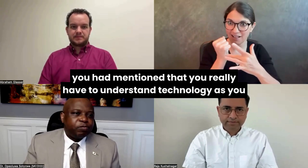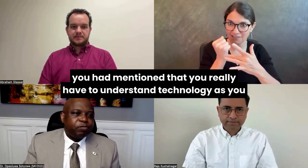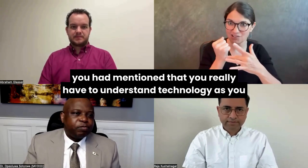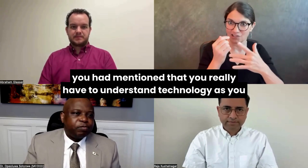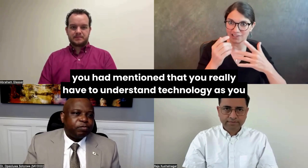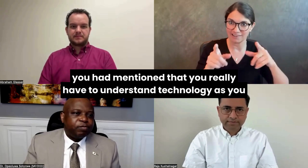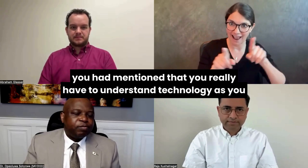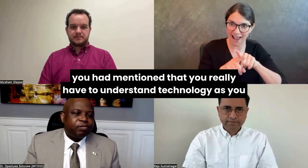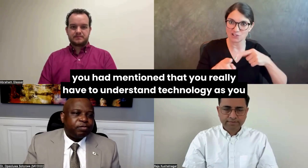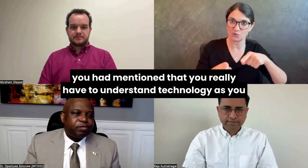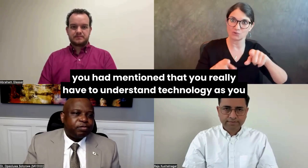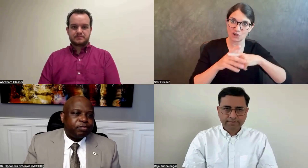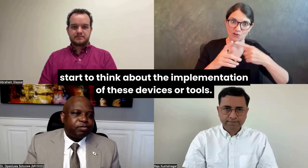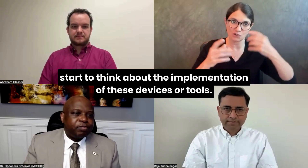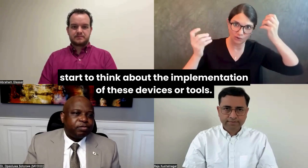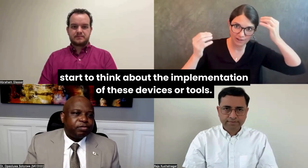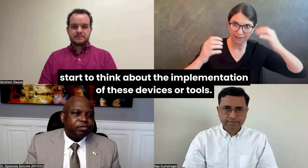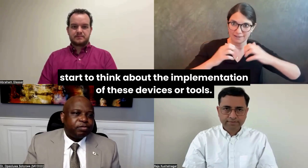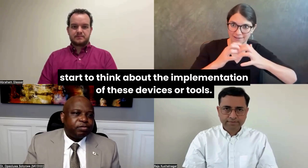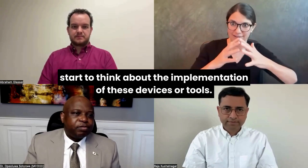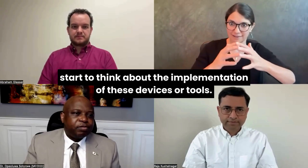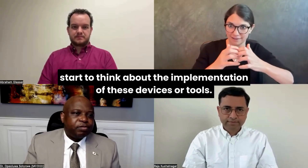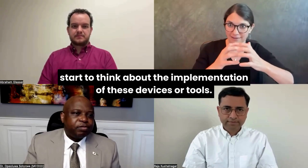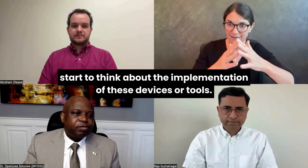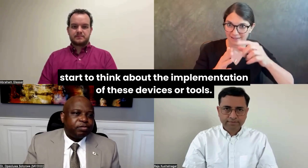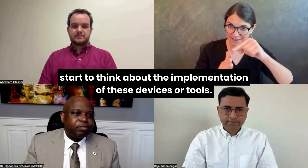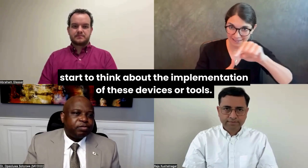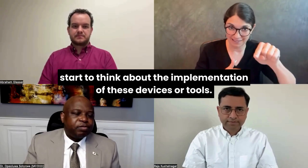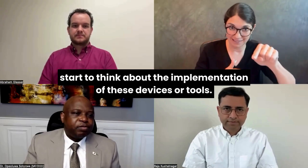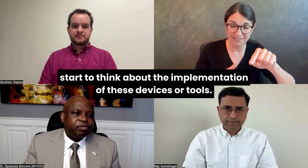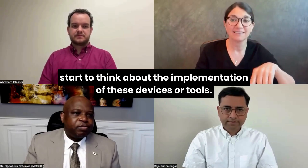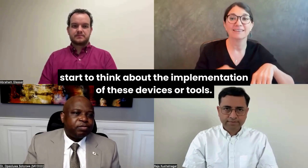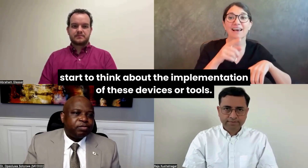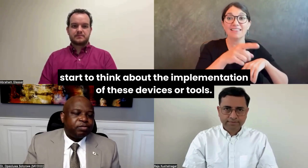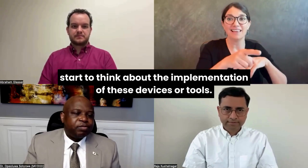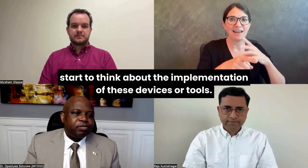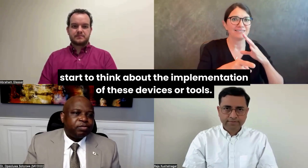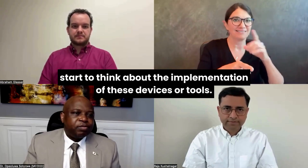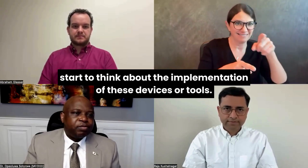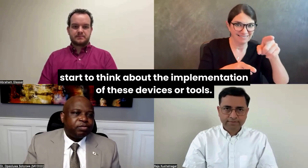start to think about the implementation of these devices or tools. Dr. Glasser,